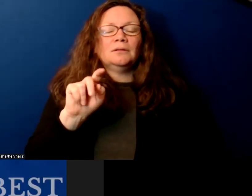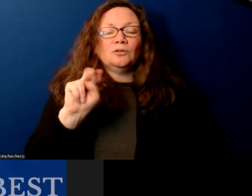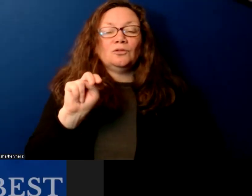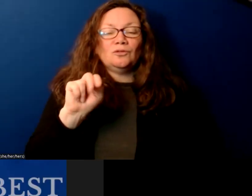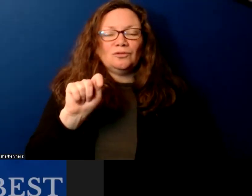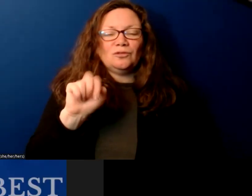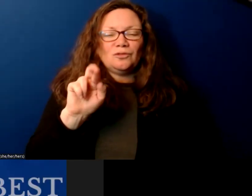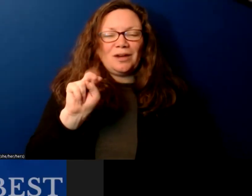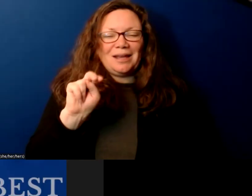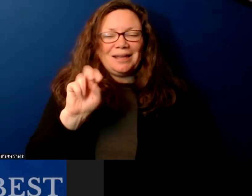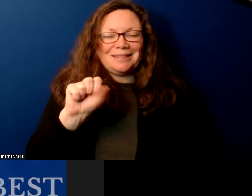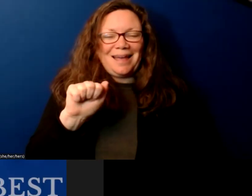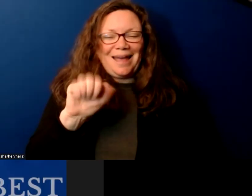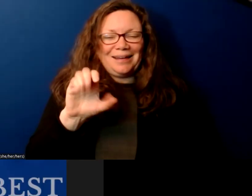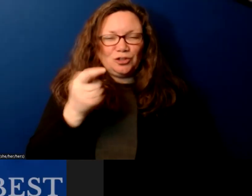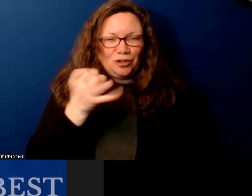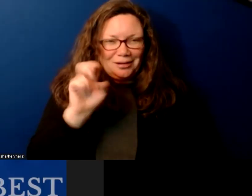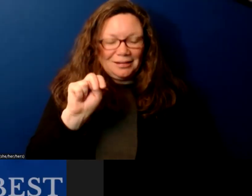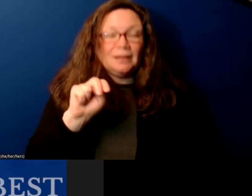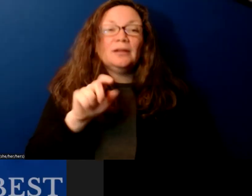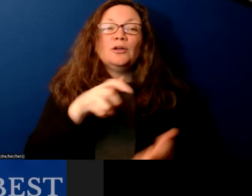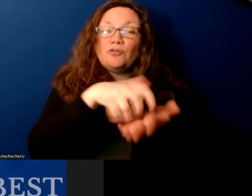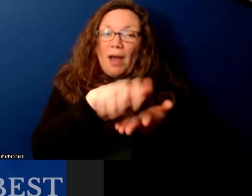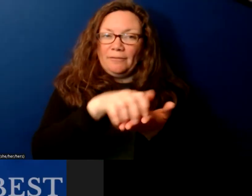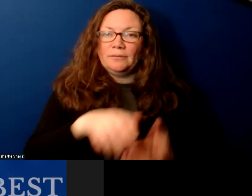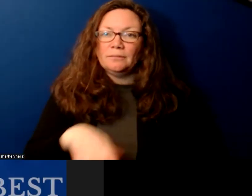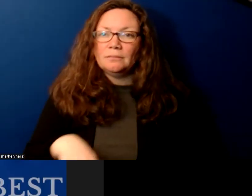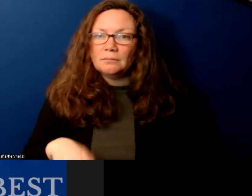So let me know please. When we are good.